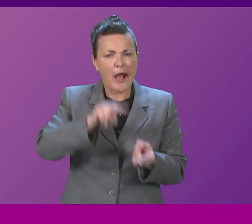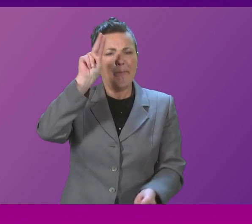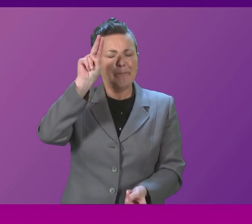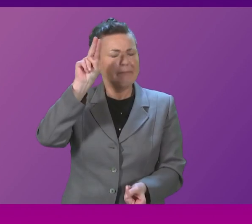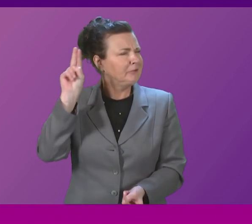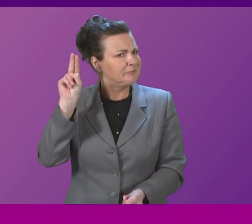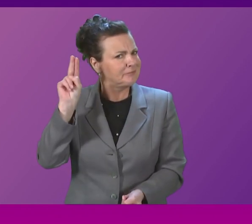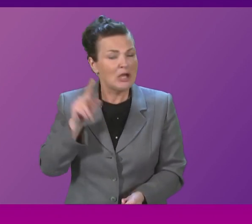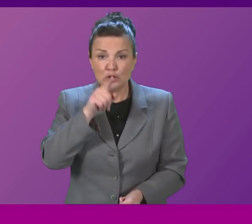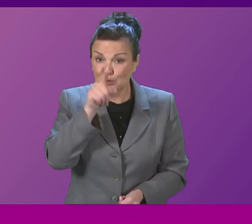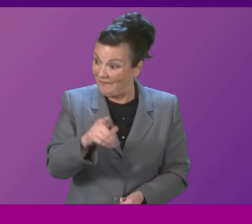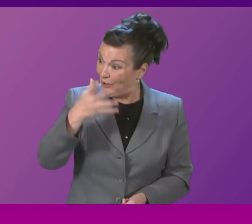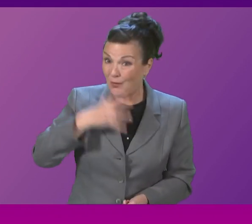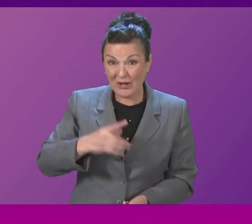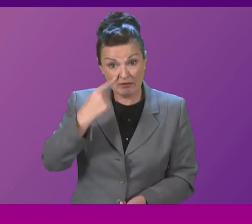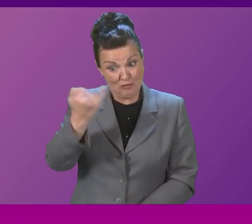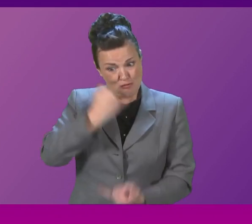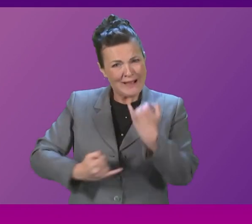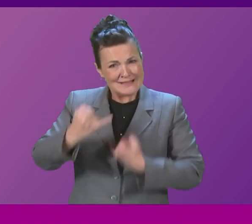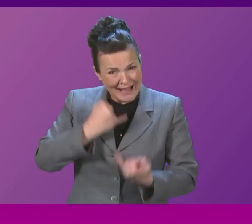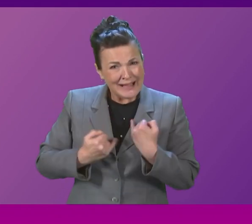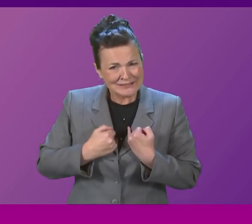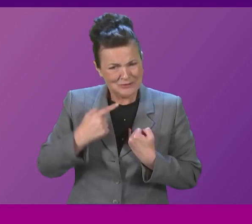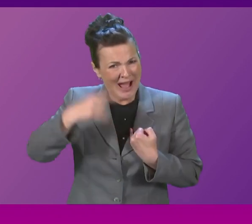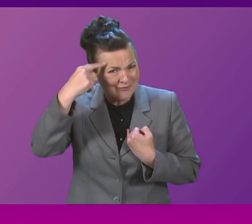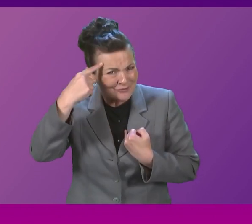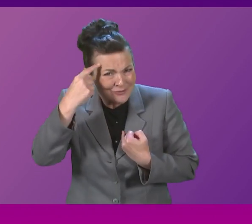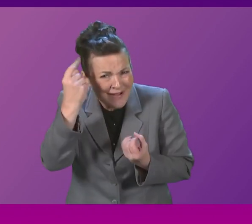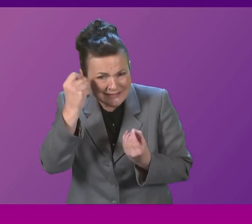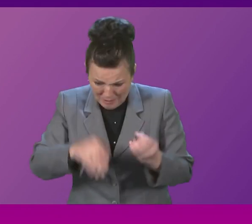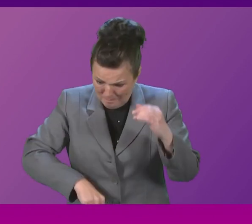If he wants to trade these things, he should at least understand the facts that he is basing